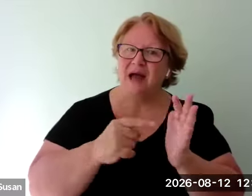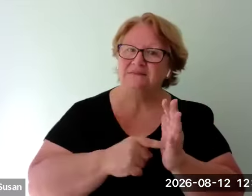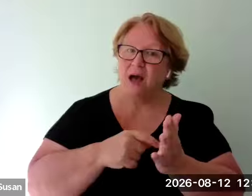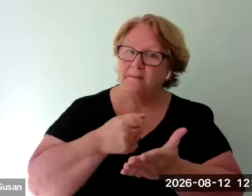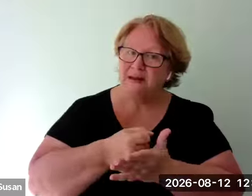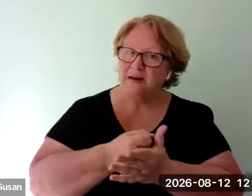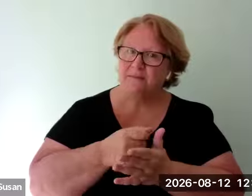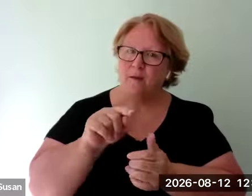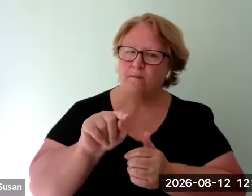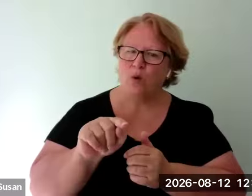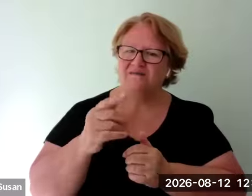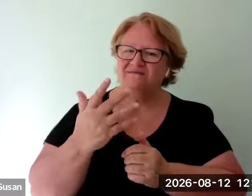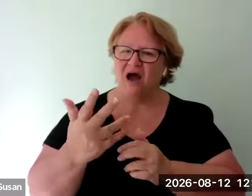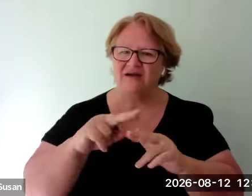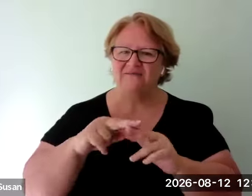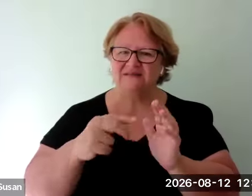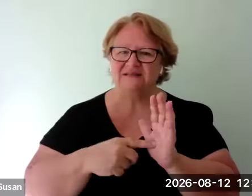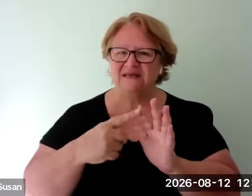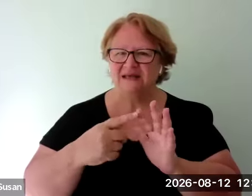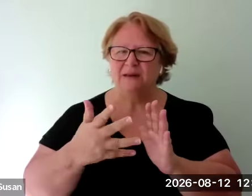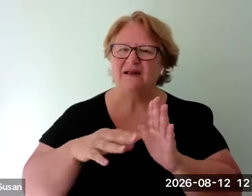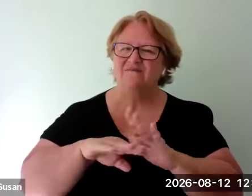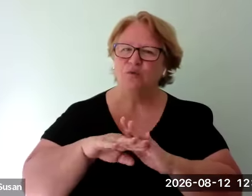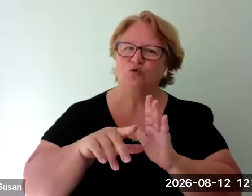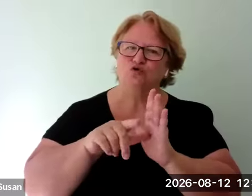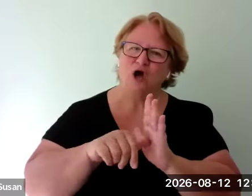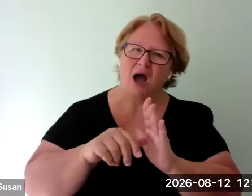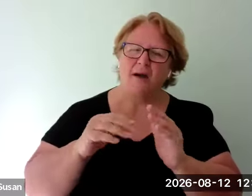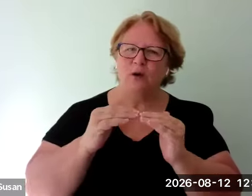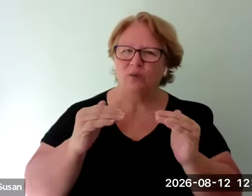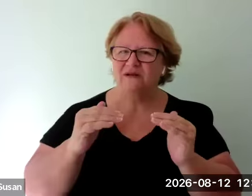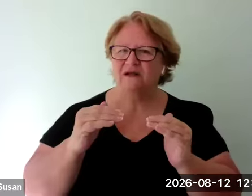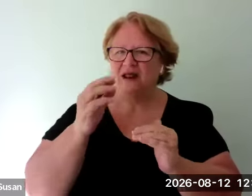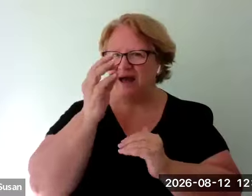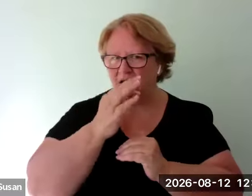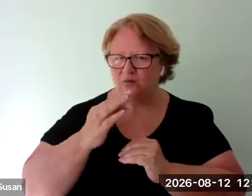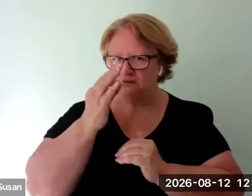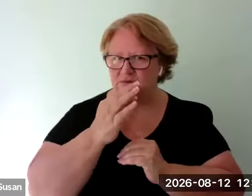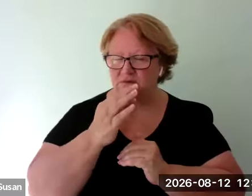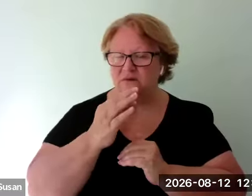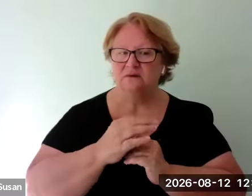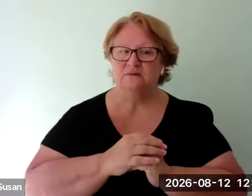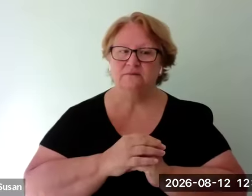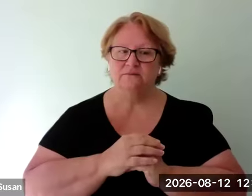the length of a Fellowship is two years for both. And the